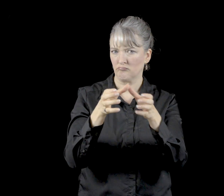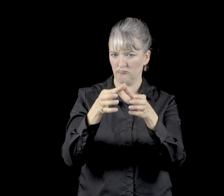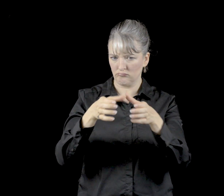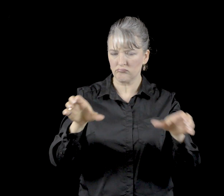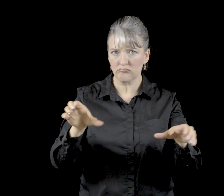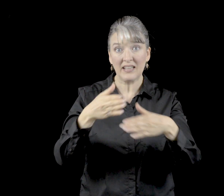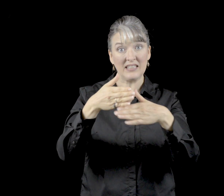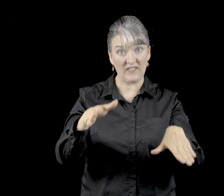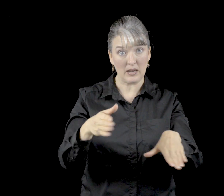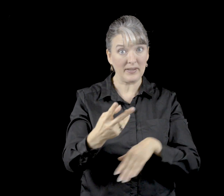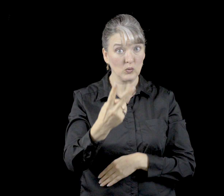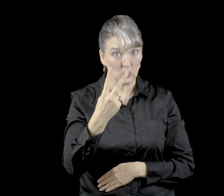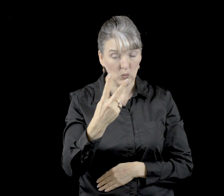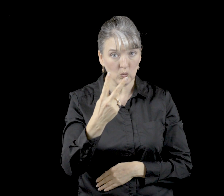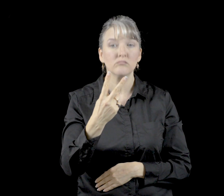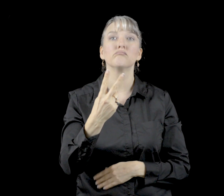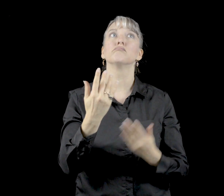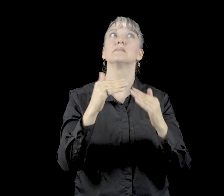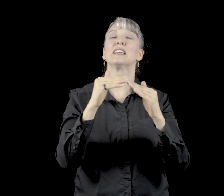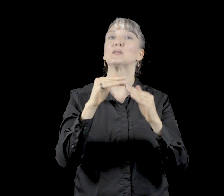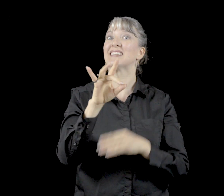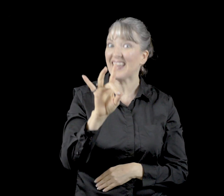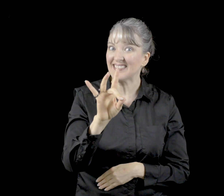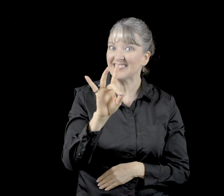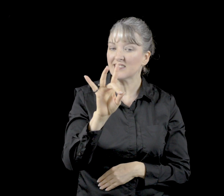Split it by division of 2 makes 8.